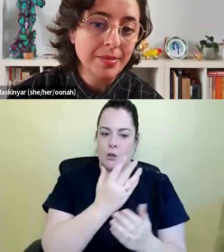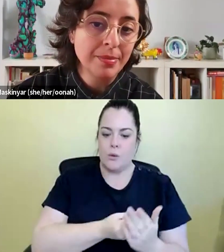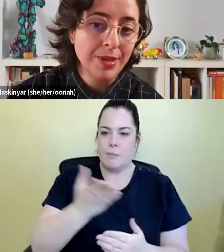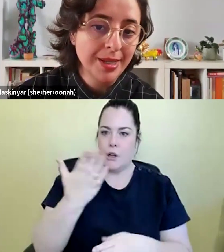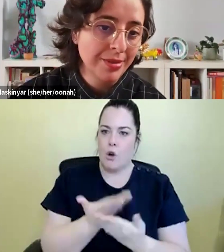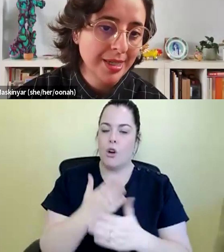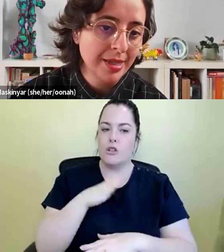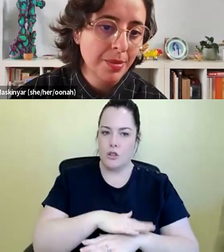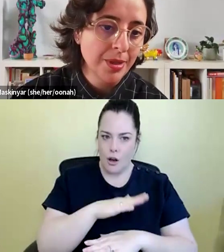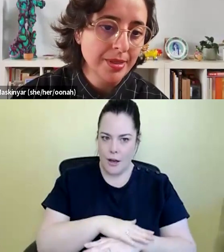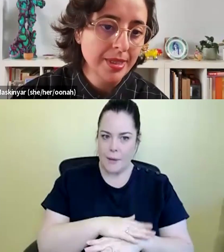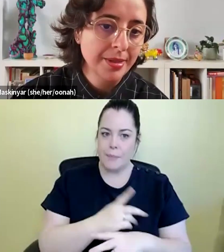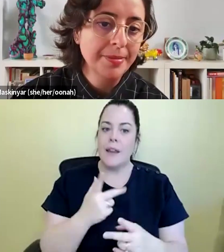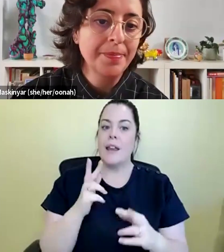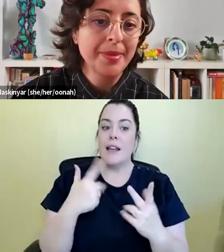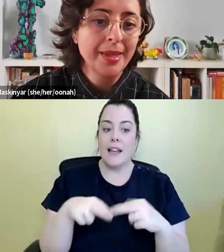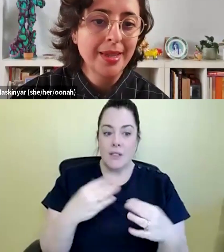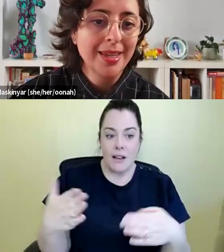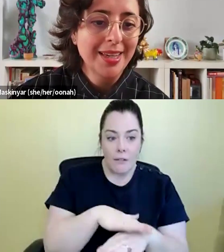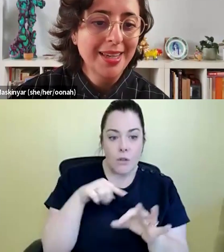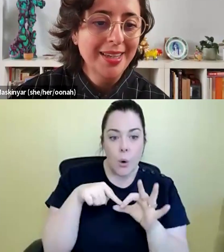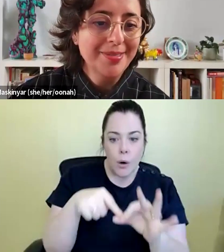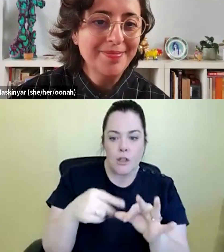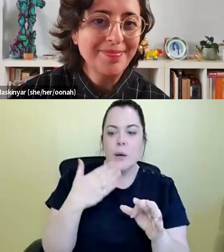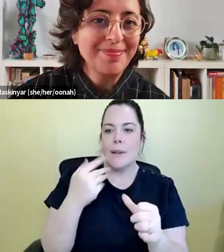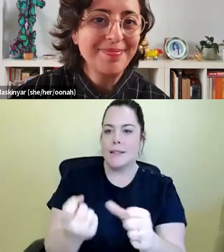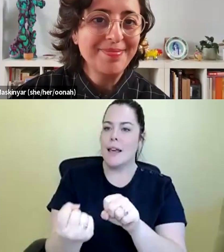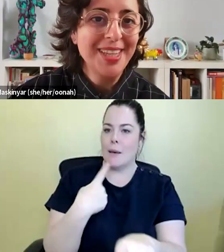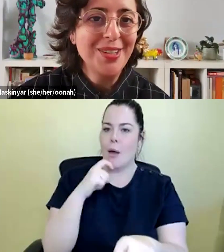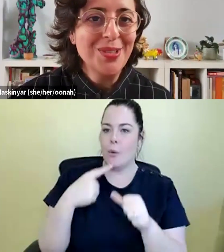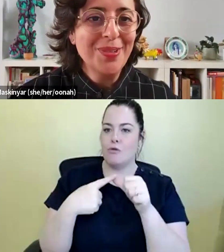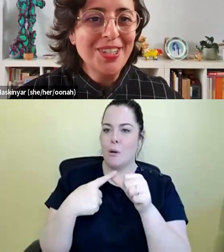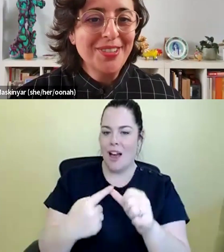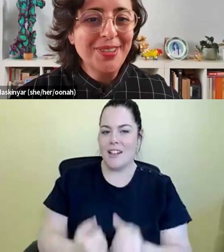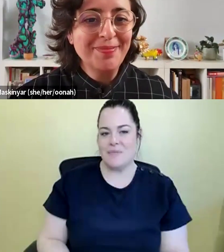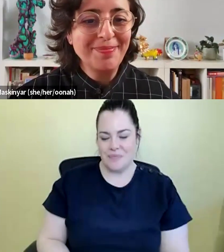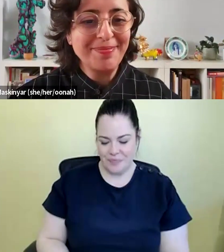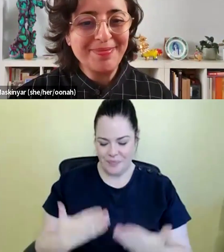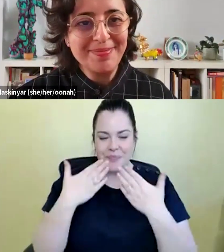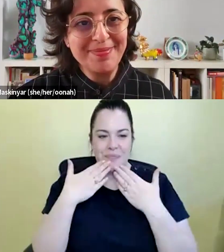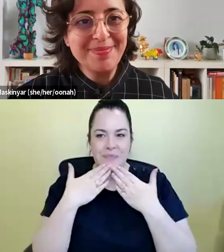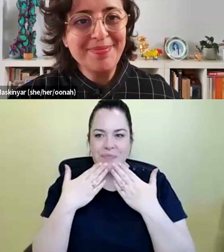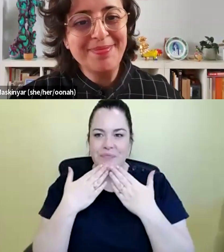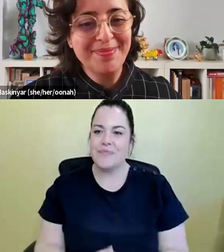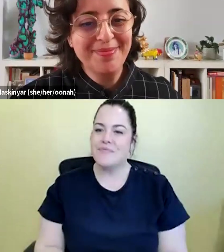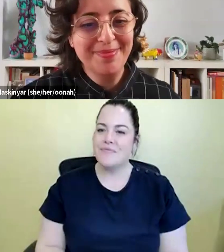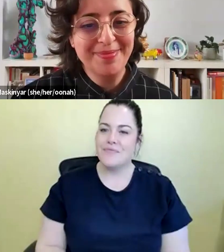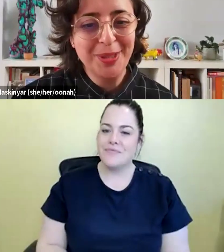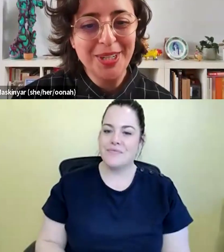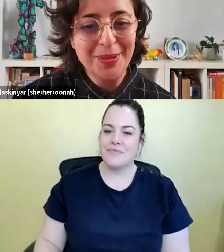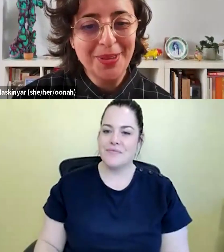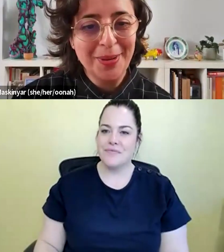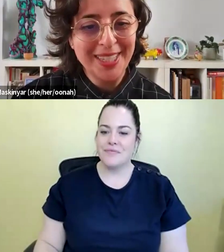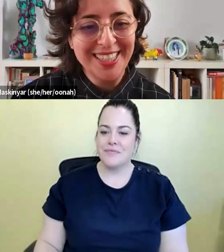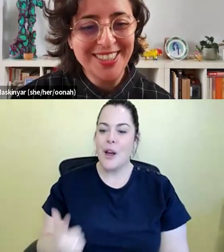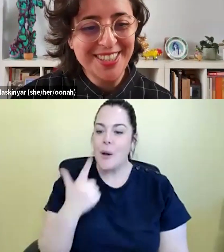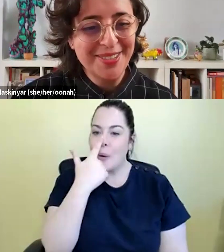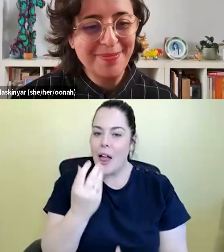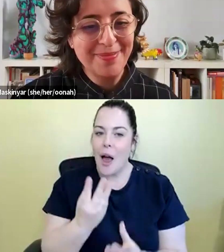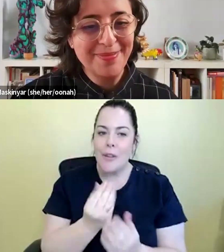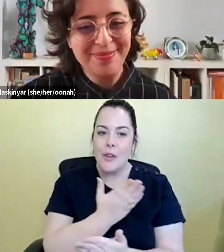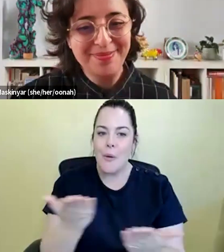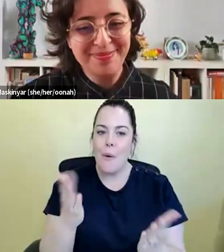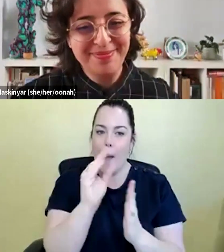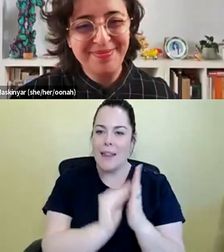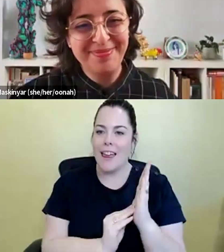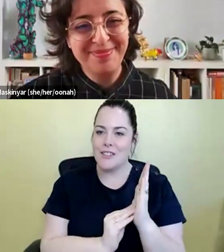them via the Venice inbox. Thank you so much, everyone. Good luck with your applications.